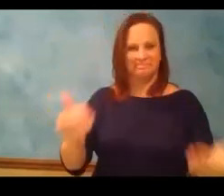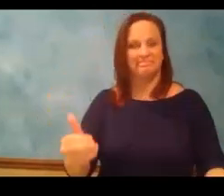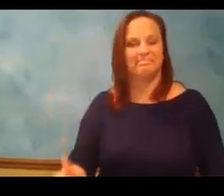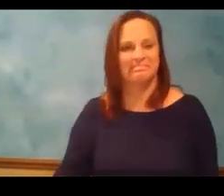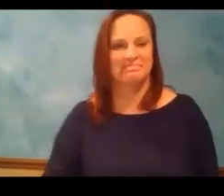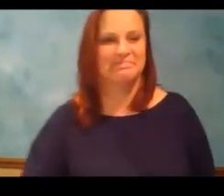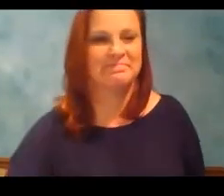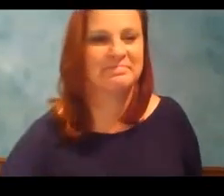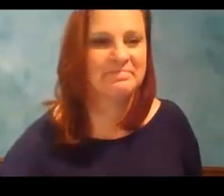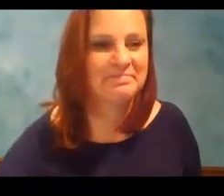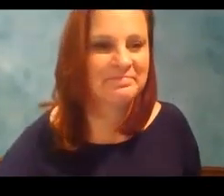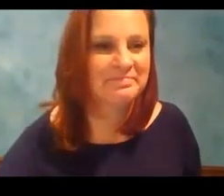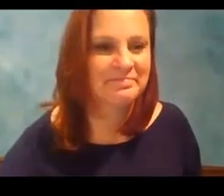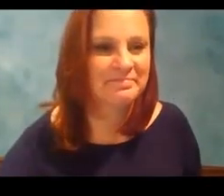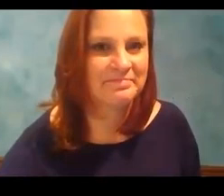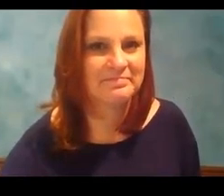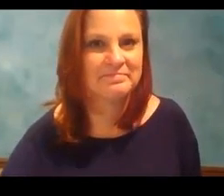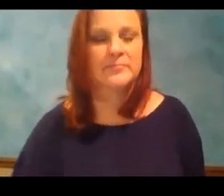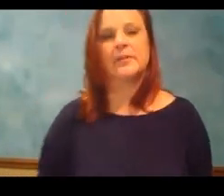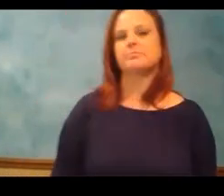Are you ready to learn them? Let's get started.